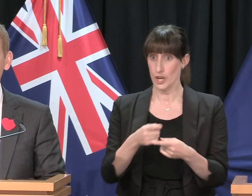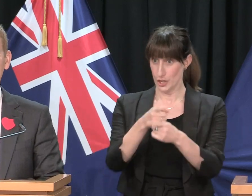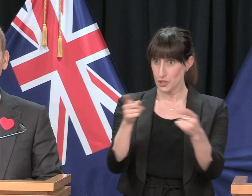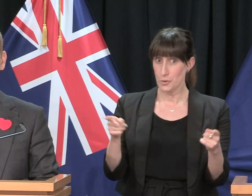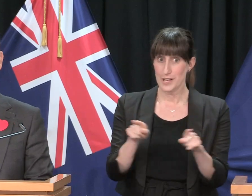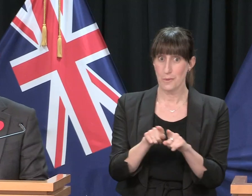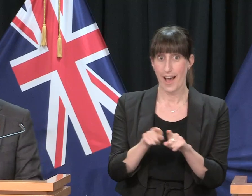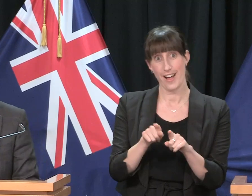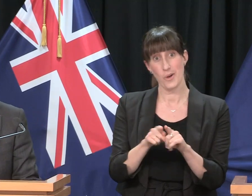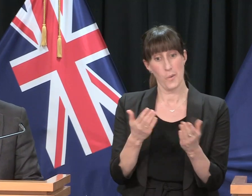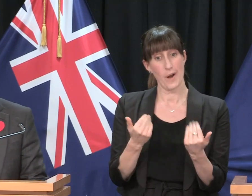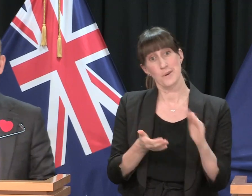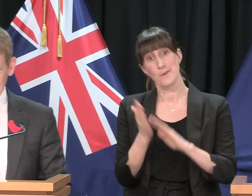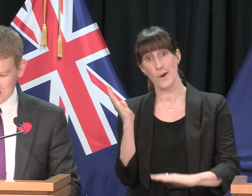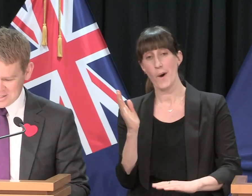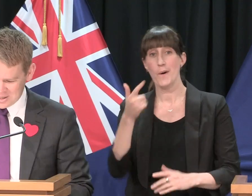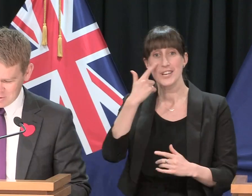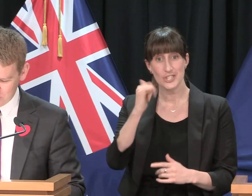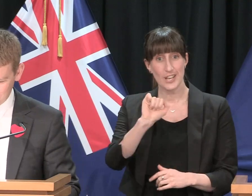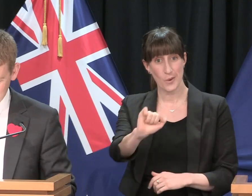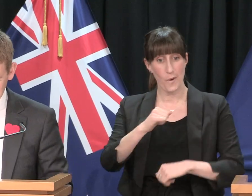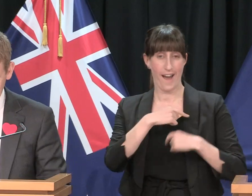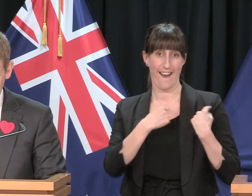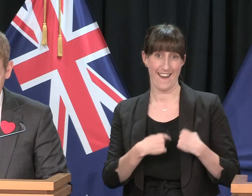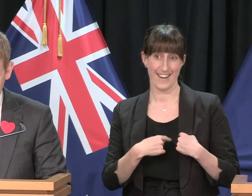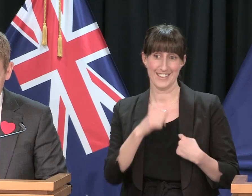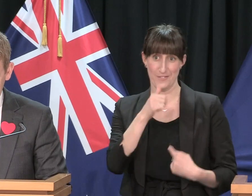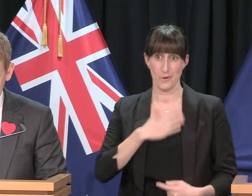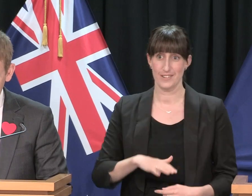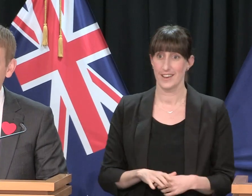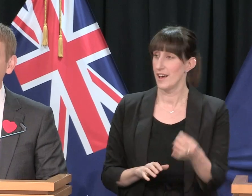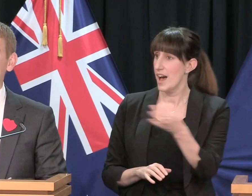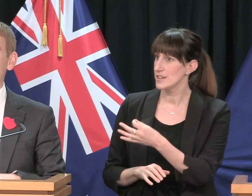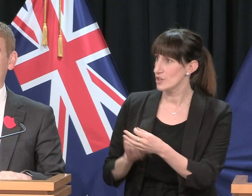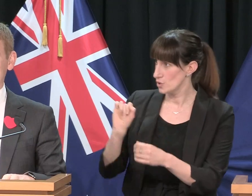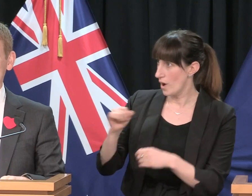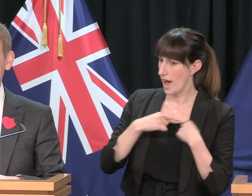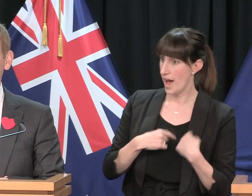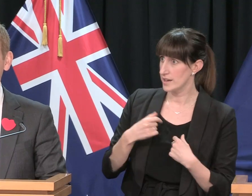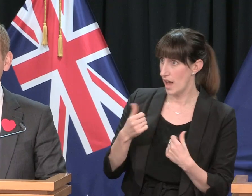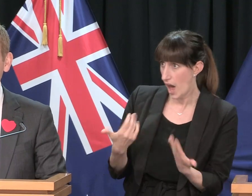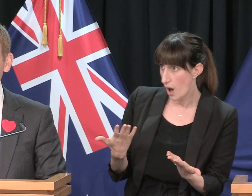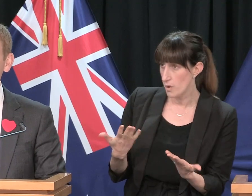be one of the first people they saw, though. You're all welcome too - we care about your health as well. You're